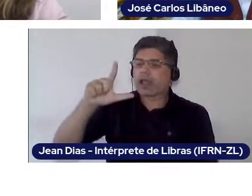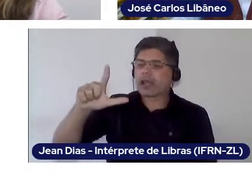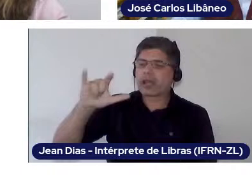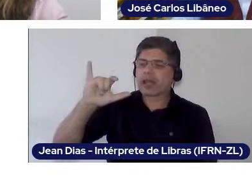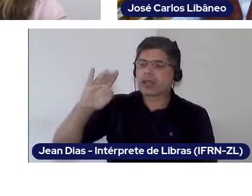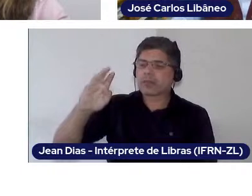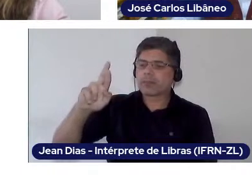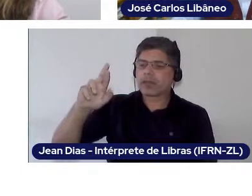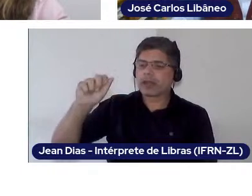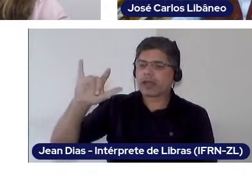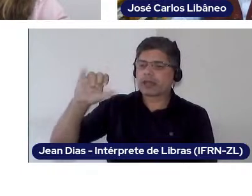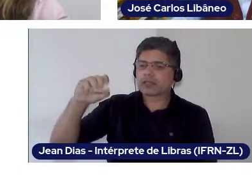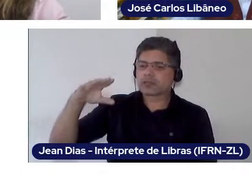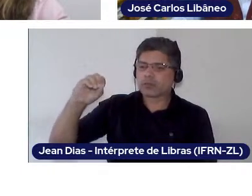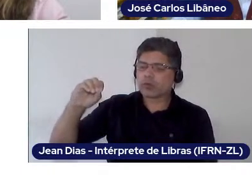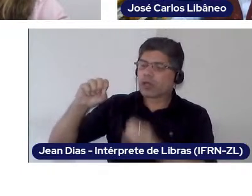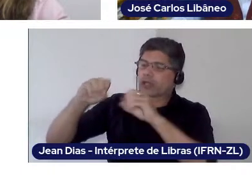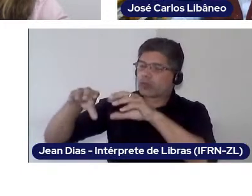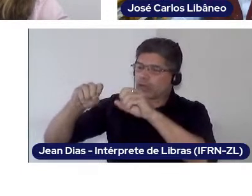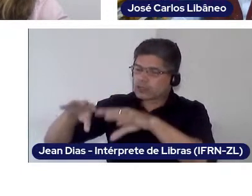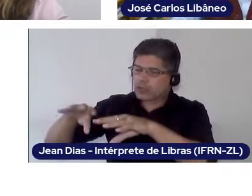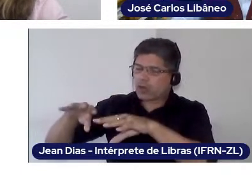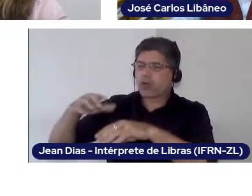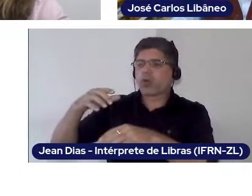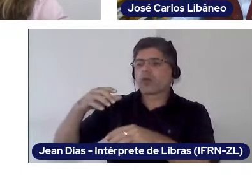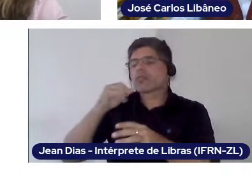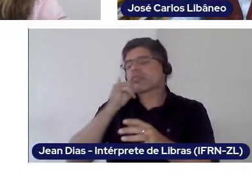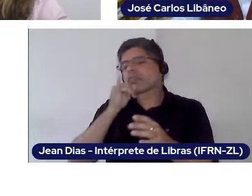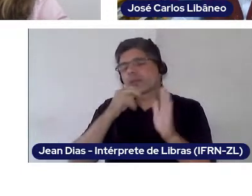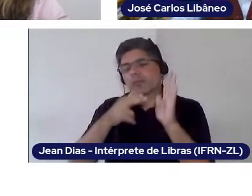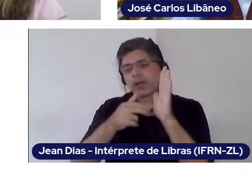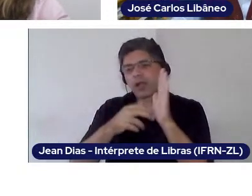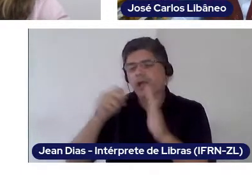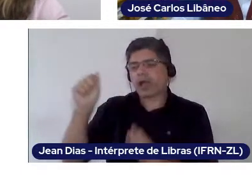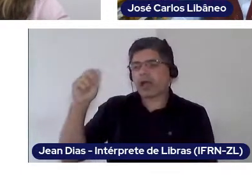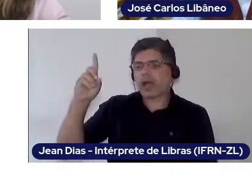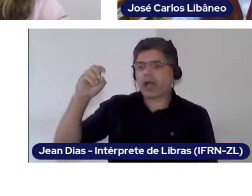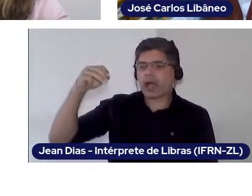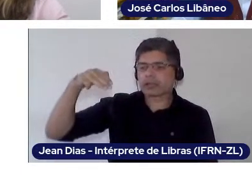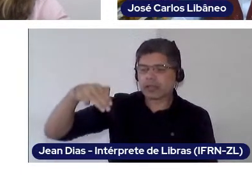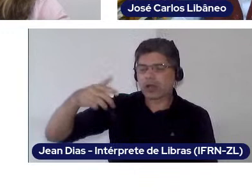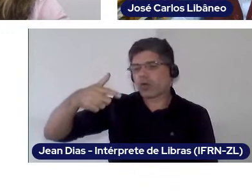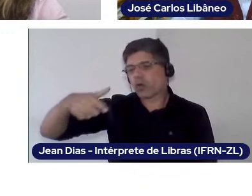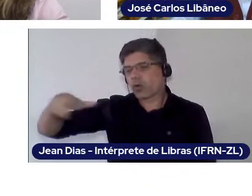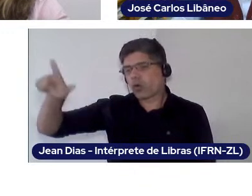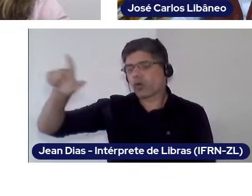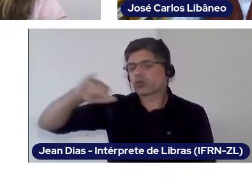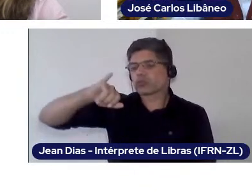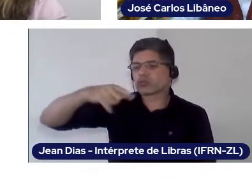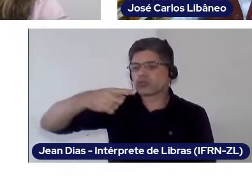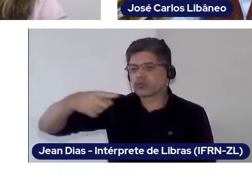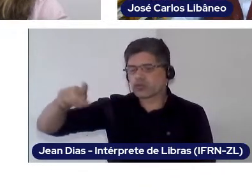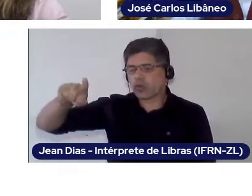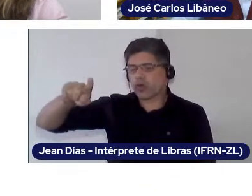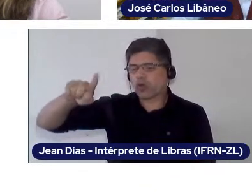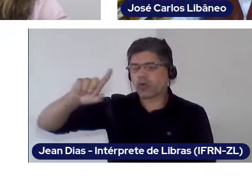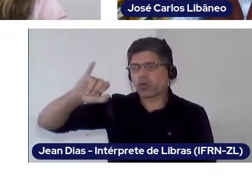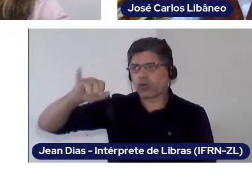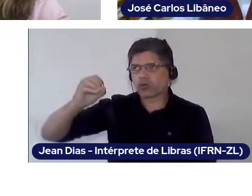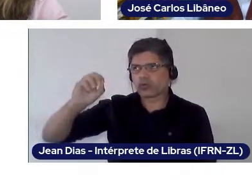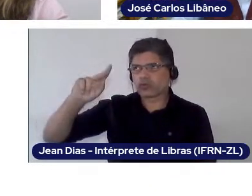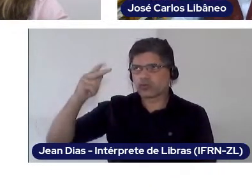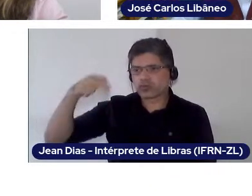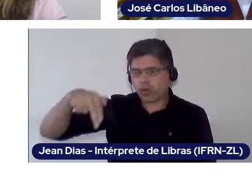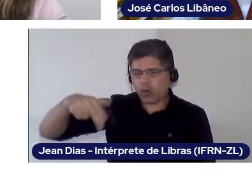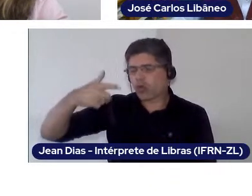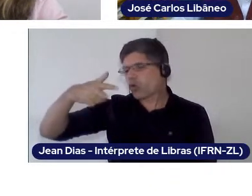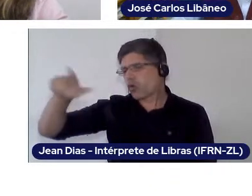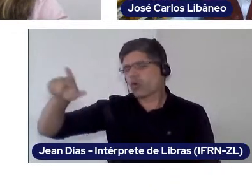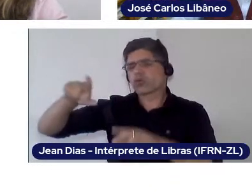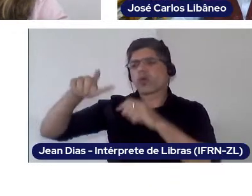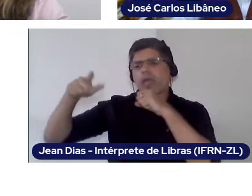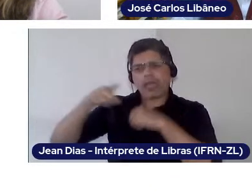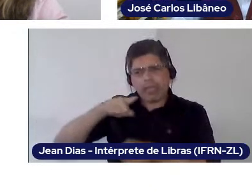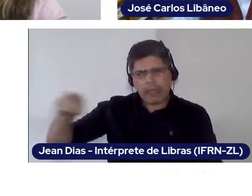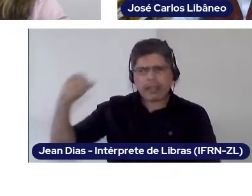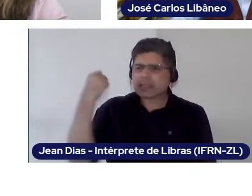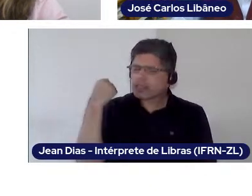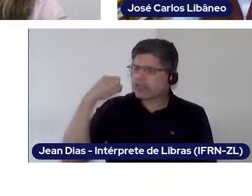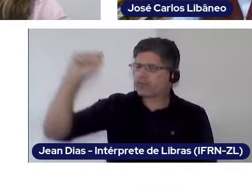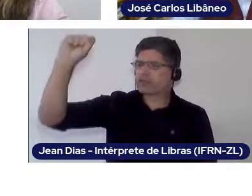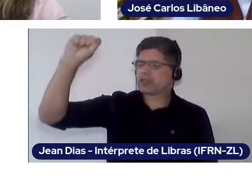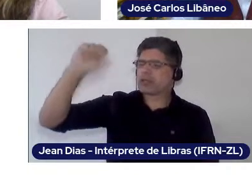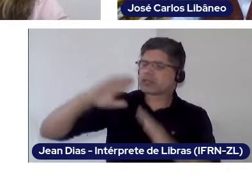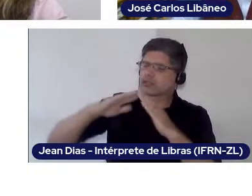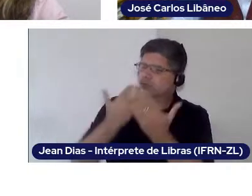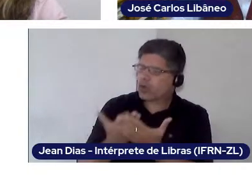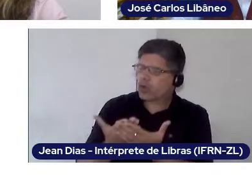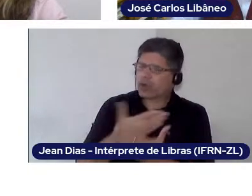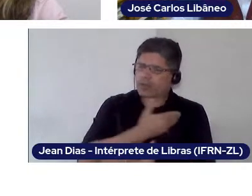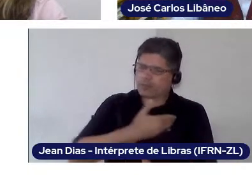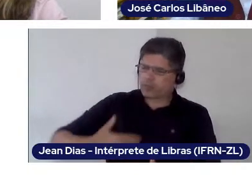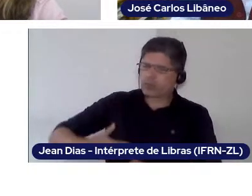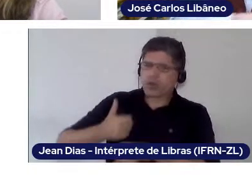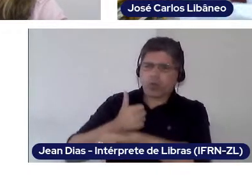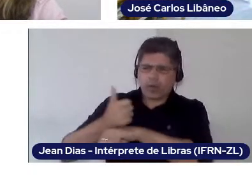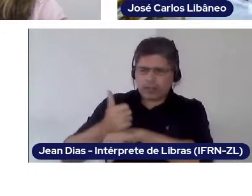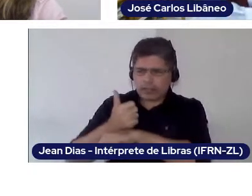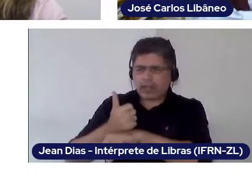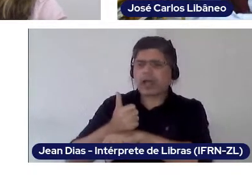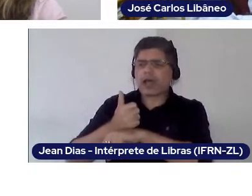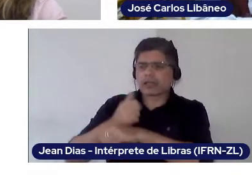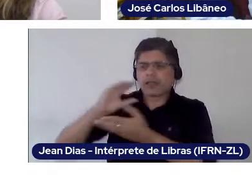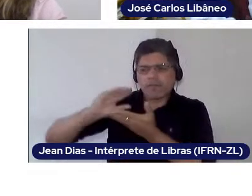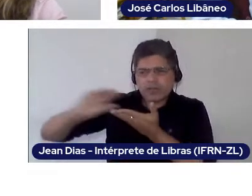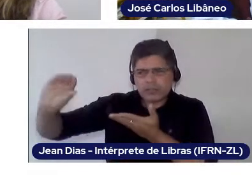Liberals like Adam Smith, John Stuart Mill, Alfred Marshall, they defended, for example, quality public schools, even maintained by the State. So it is important to show, when we are real professors,